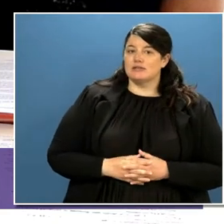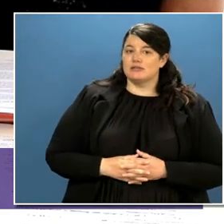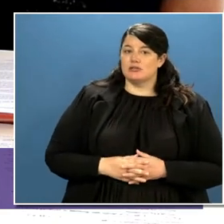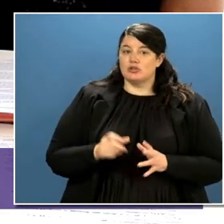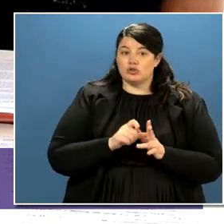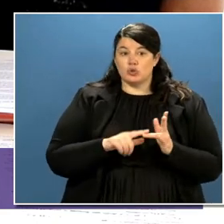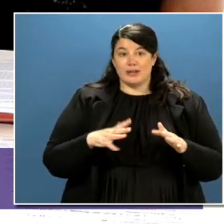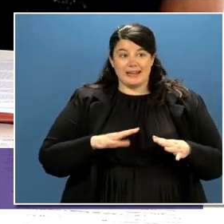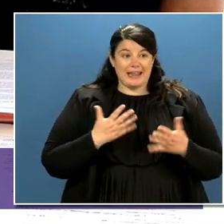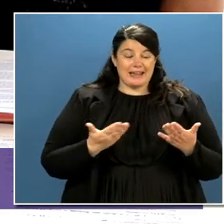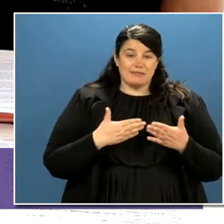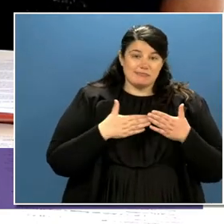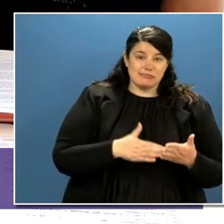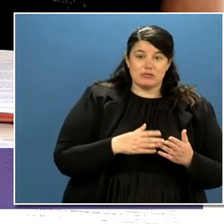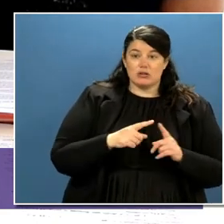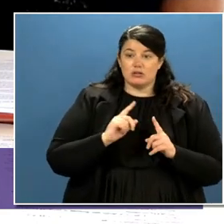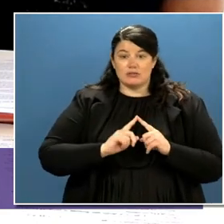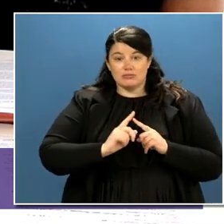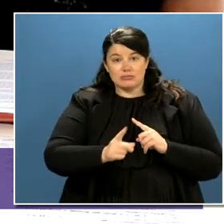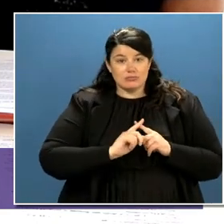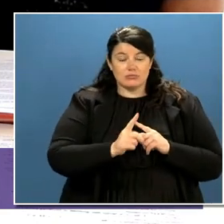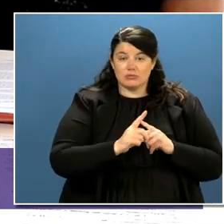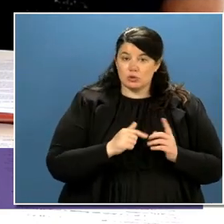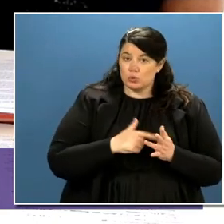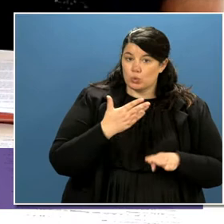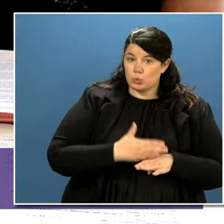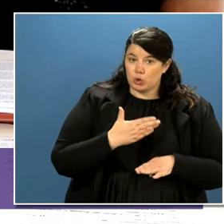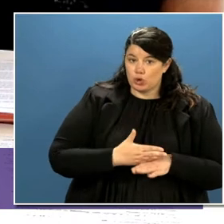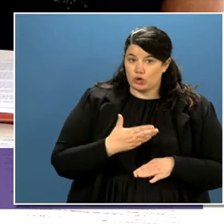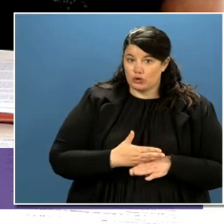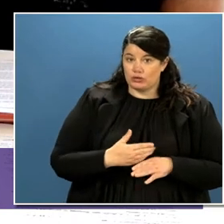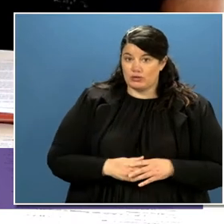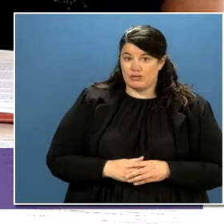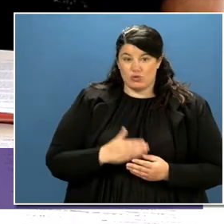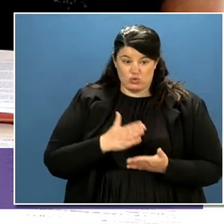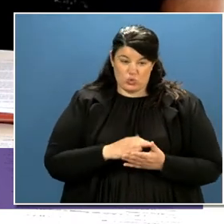assistance with getting to work", not that that is the employer's responsibility.